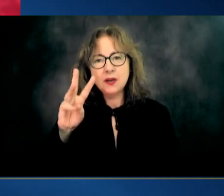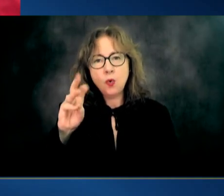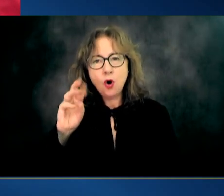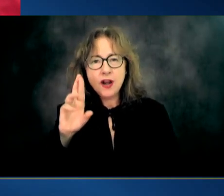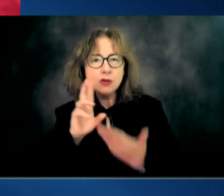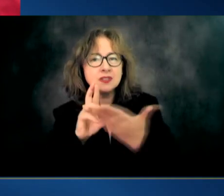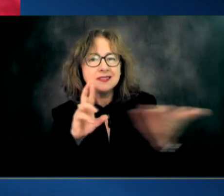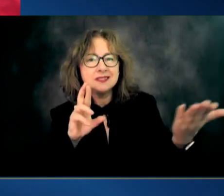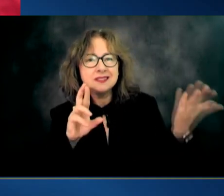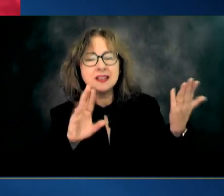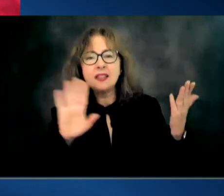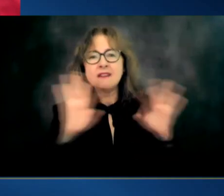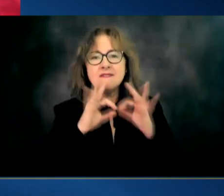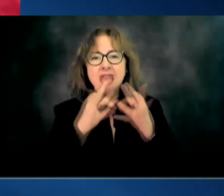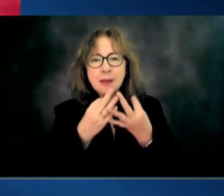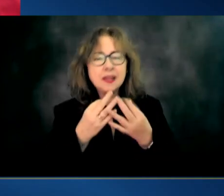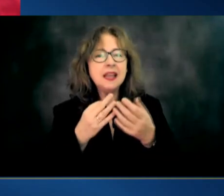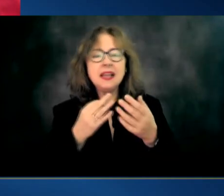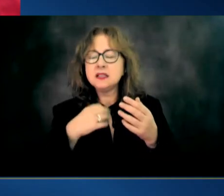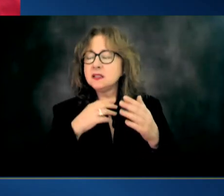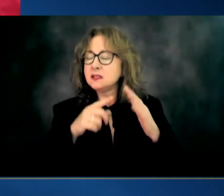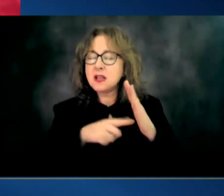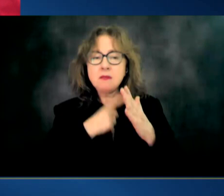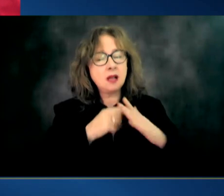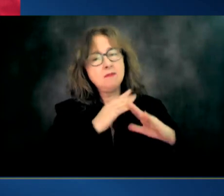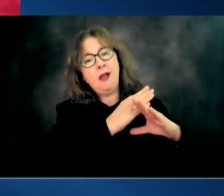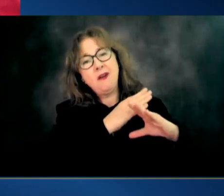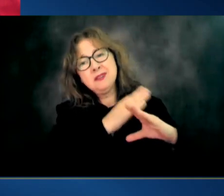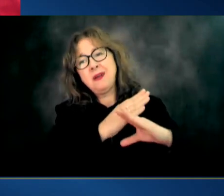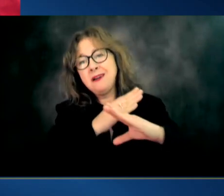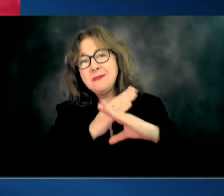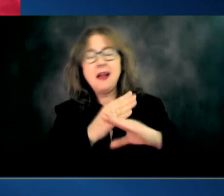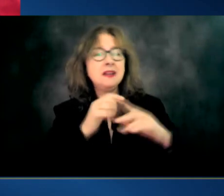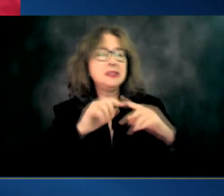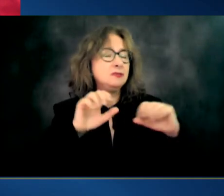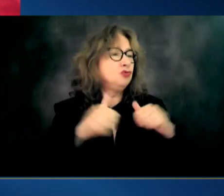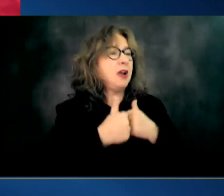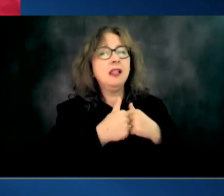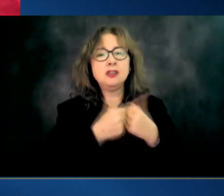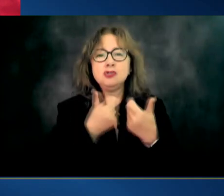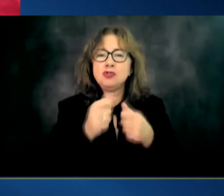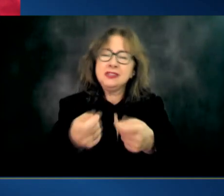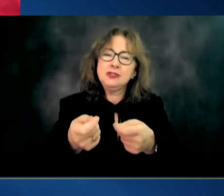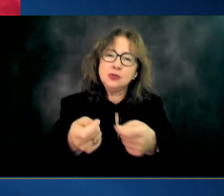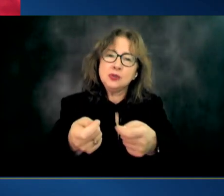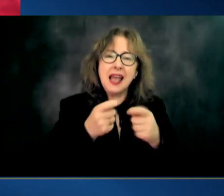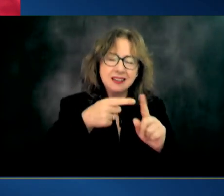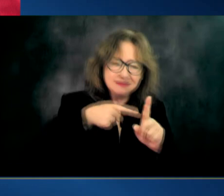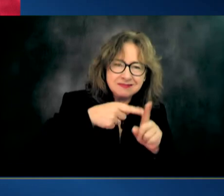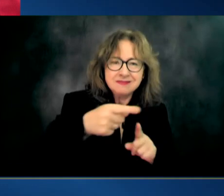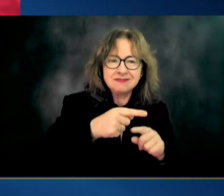of challenges, a lot of barriers in accessing comprehensive, specialized sickle cell care,